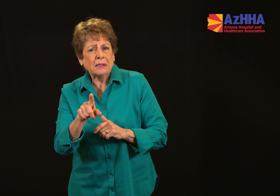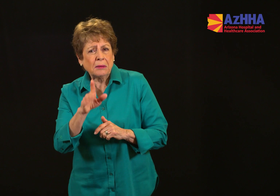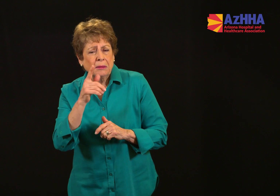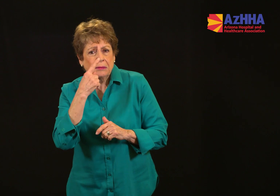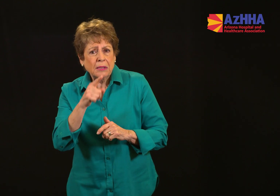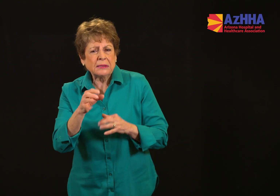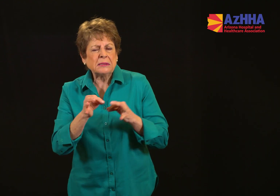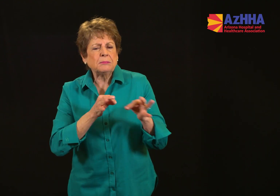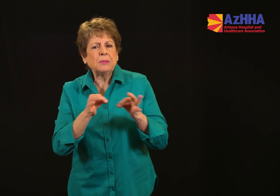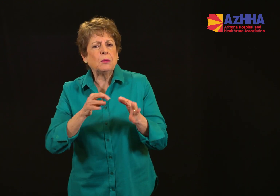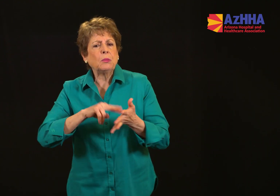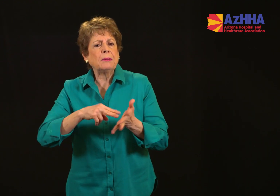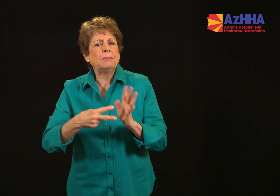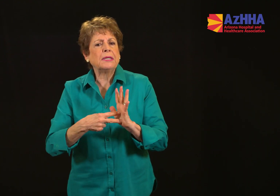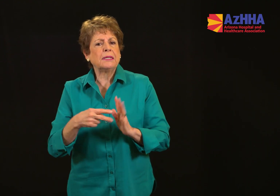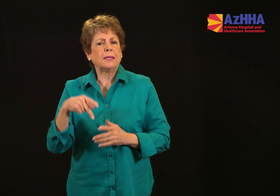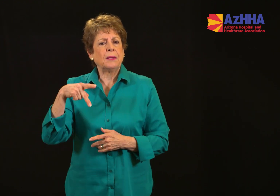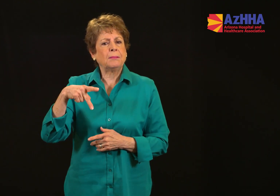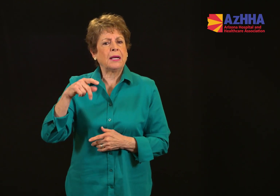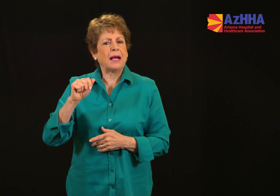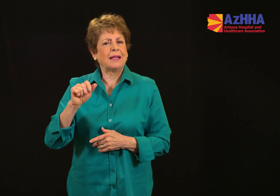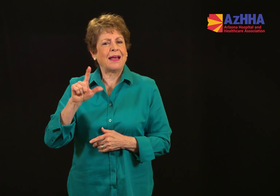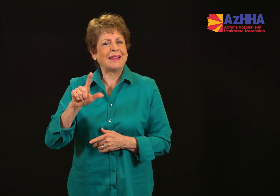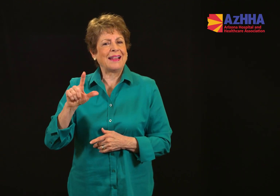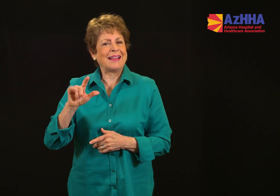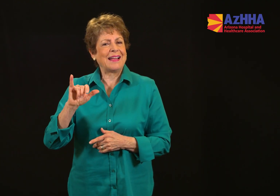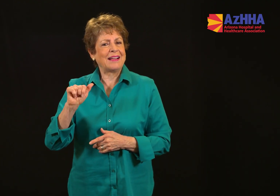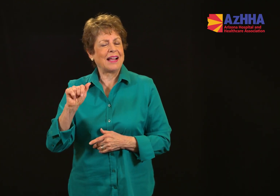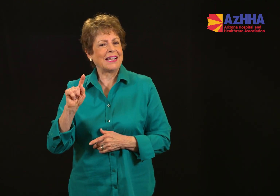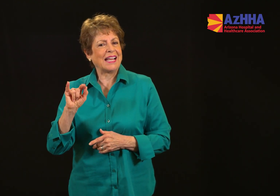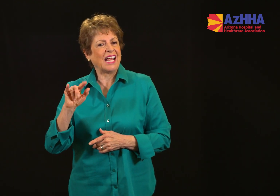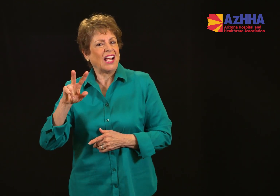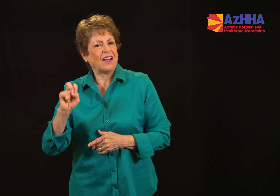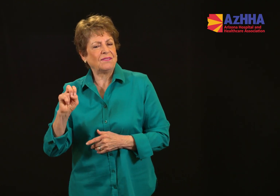Would you please explain palliative care?